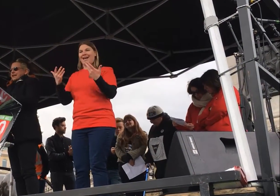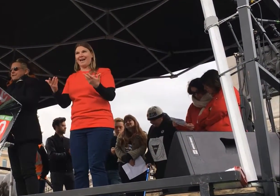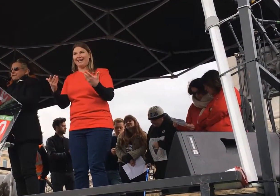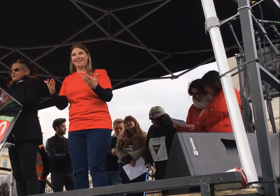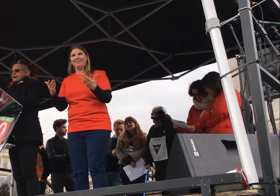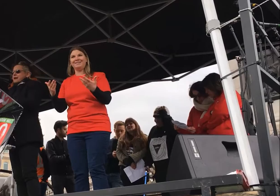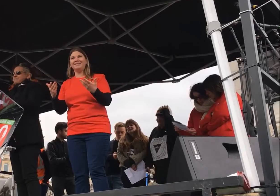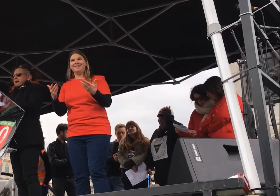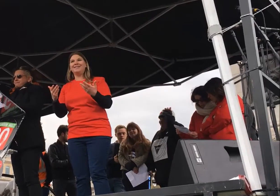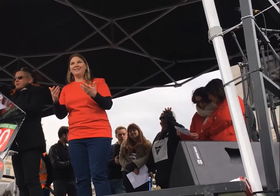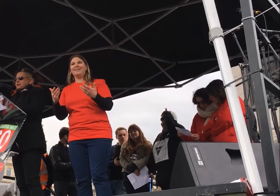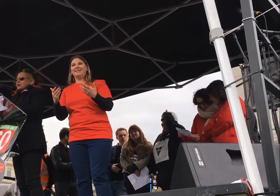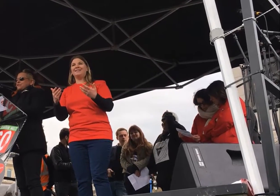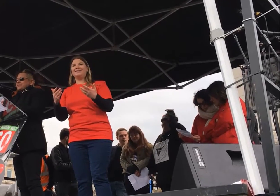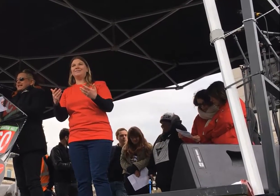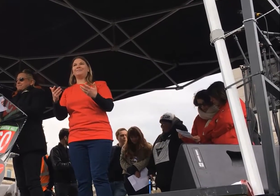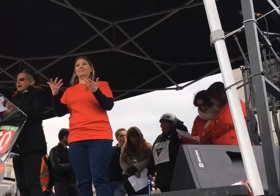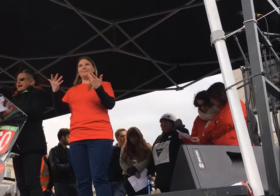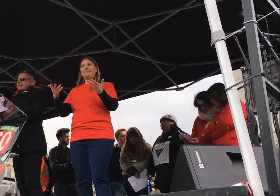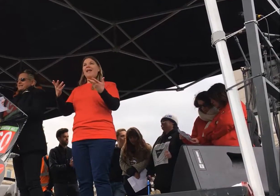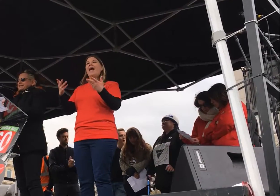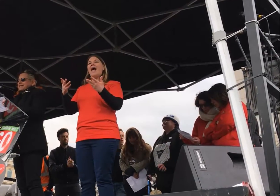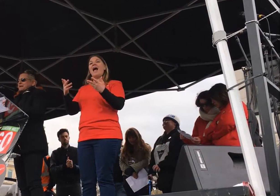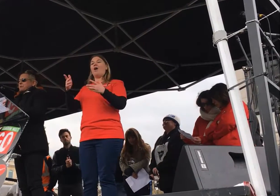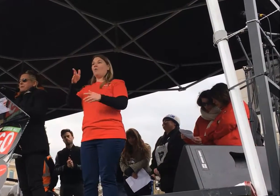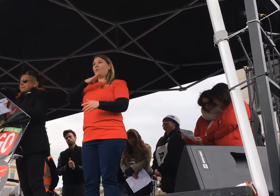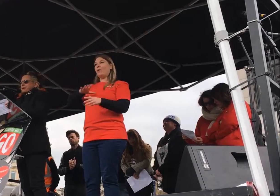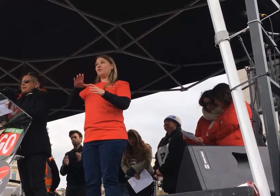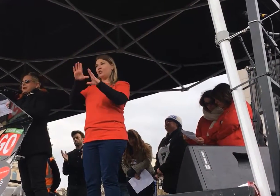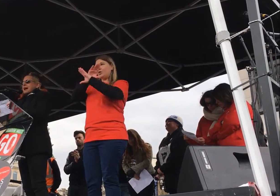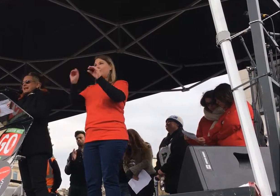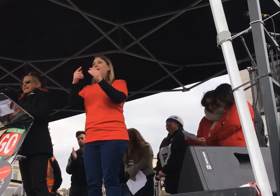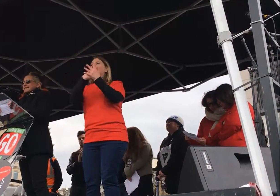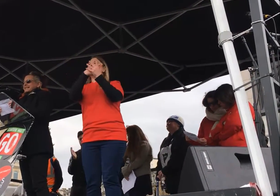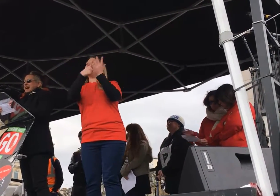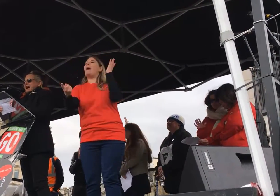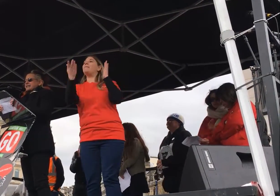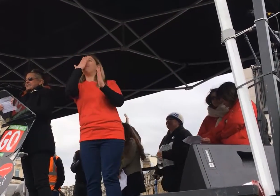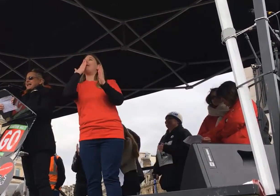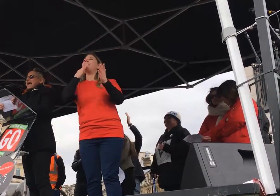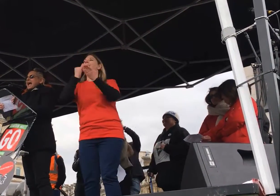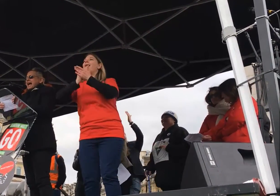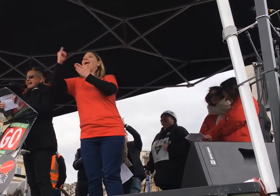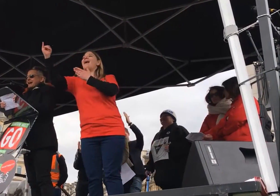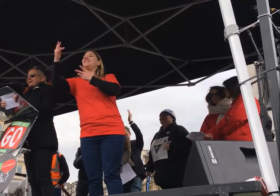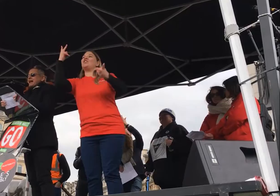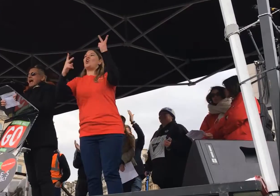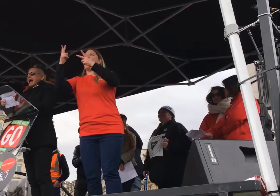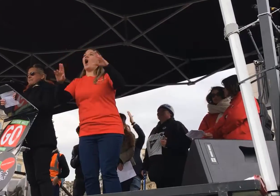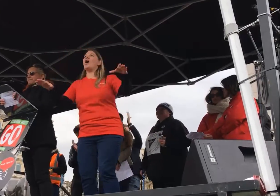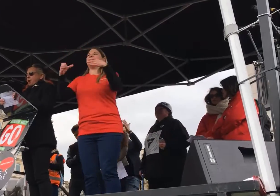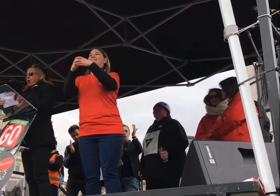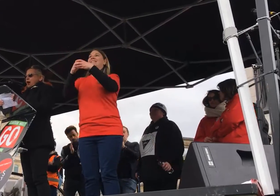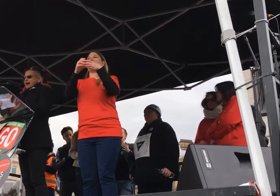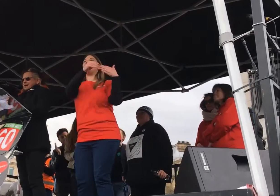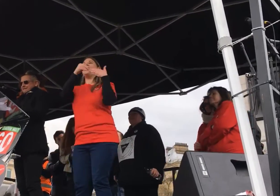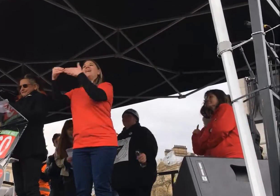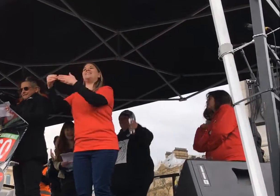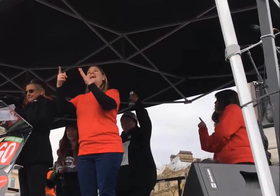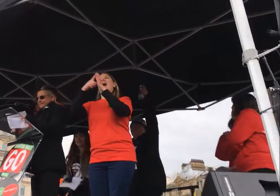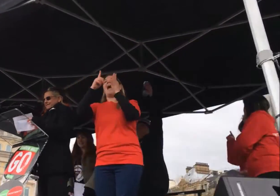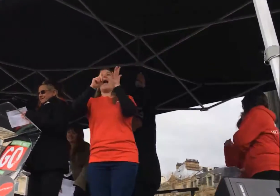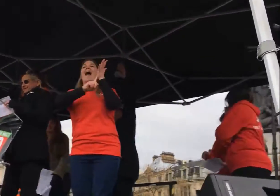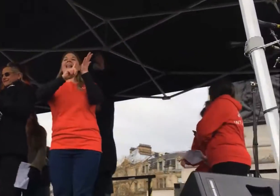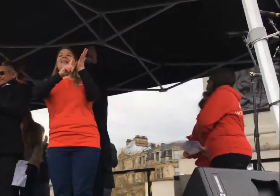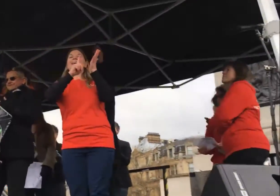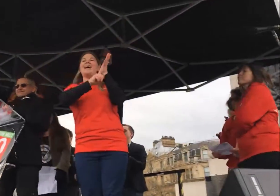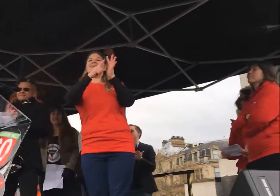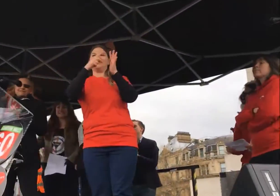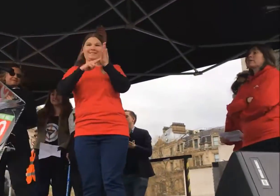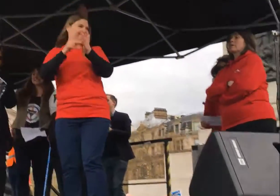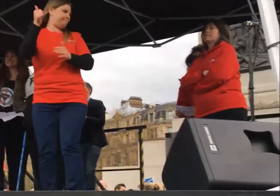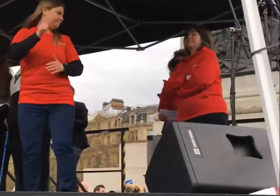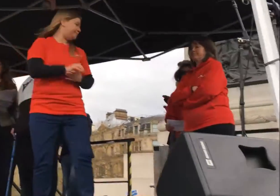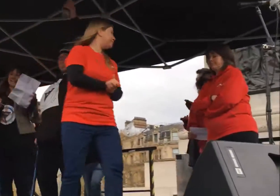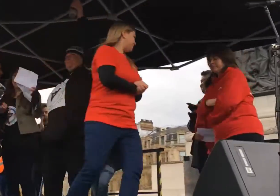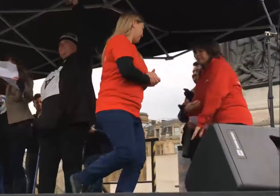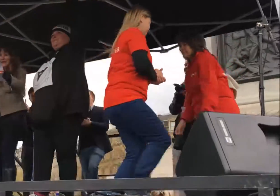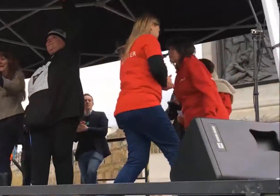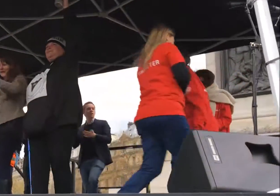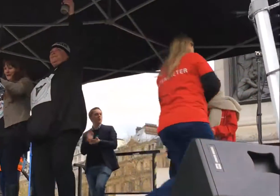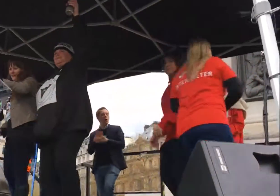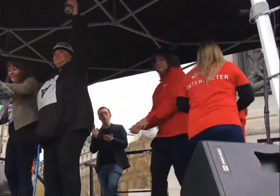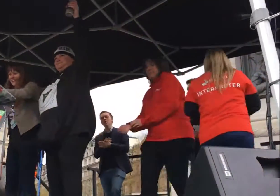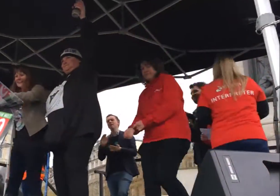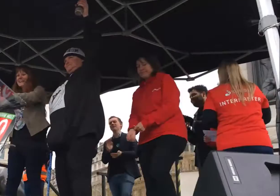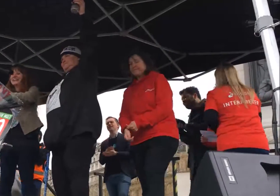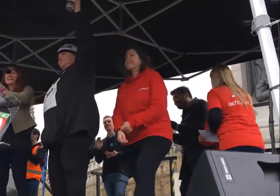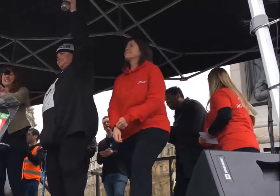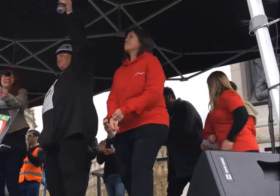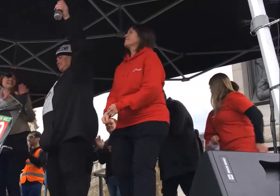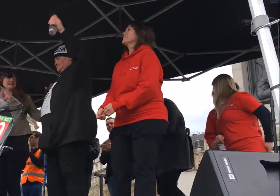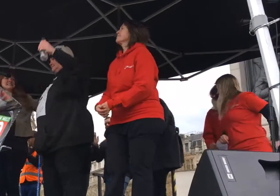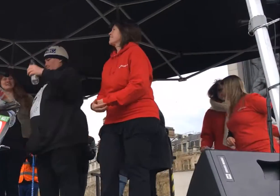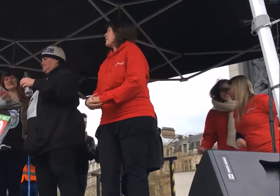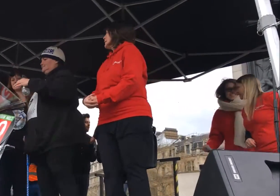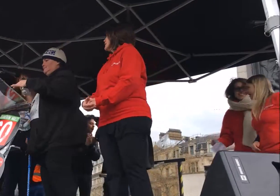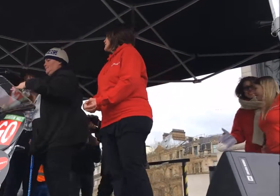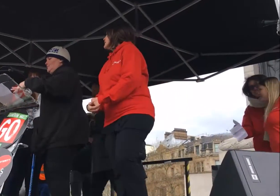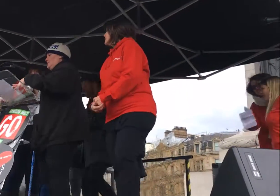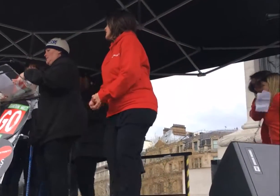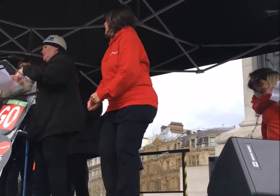People Against the Cuts) Ellen and Paula.